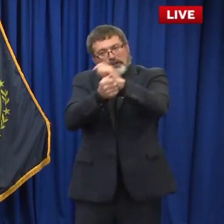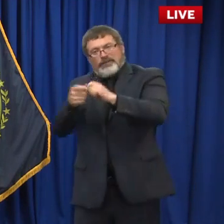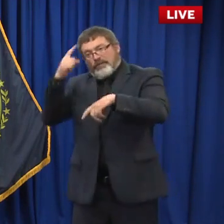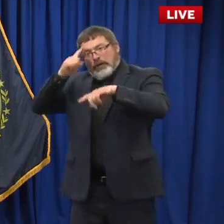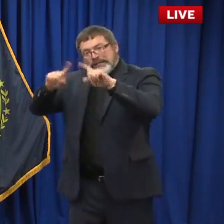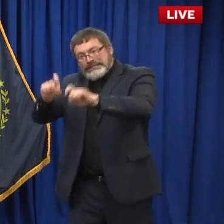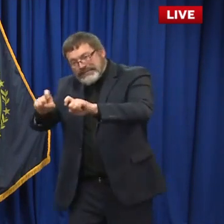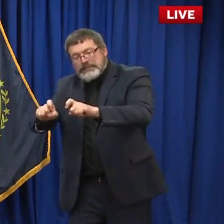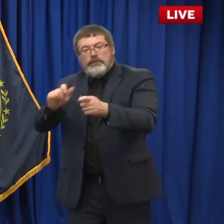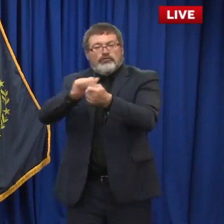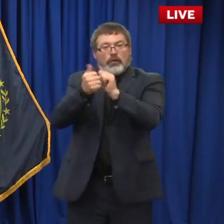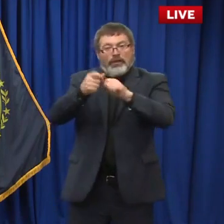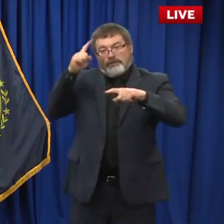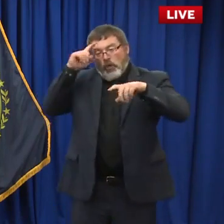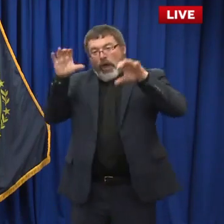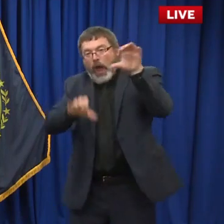GET IN TO THE TESTING DEVICE FIELD.